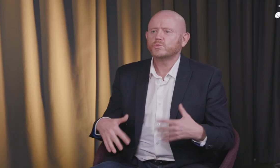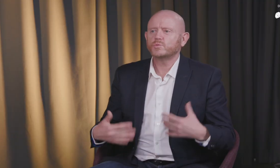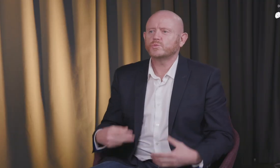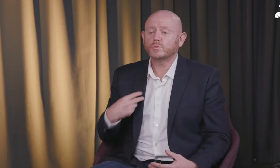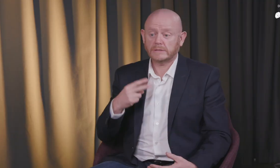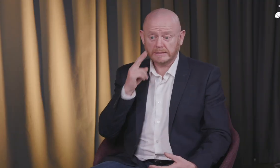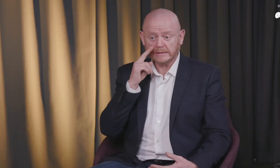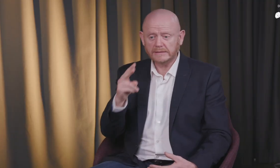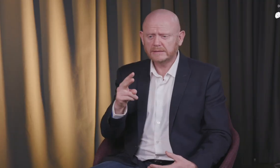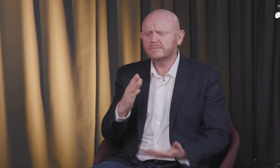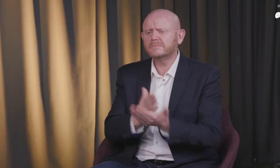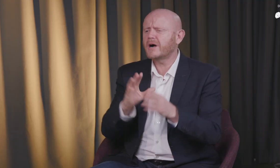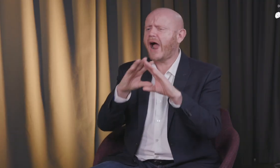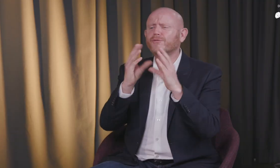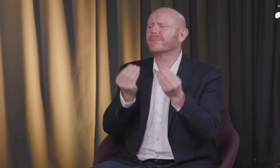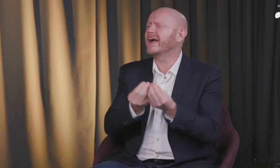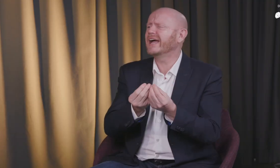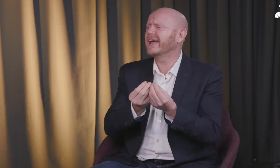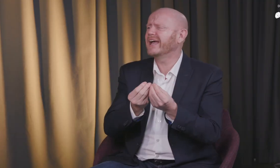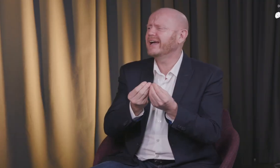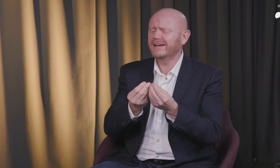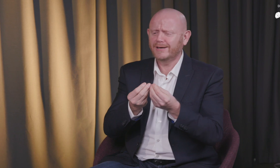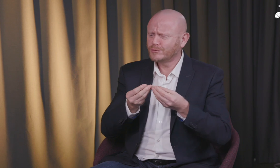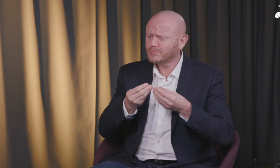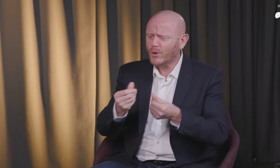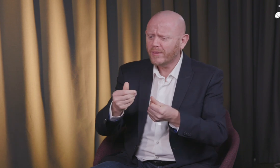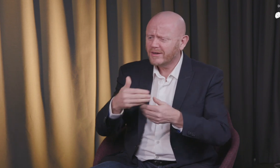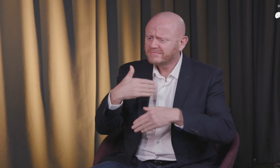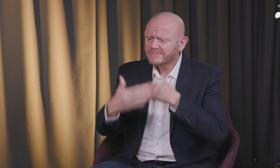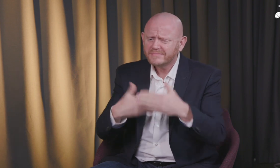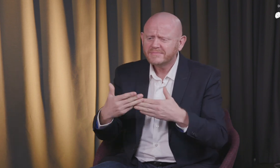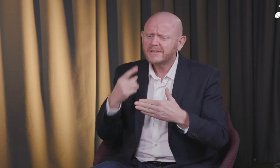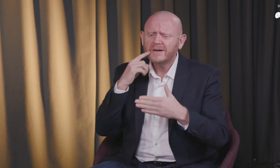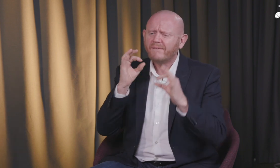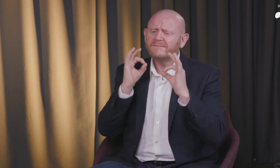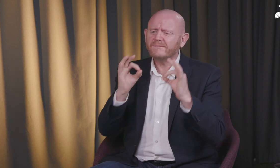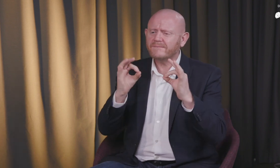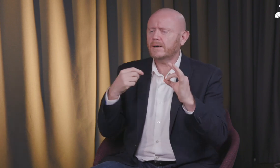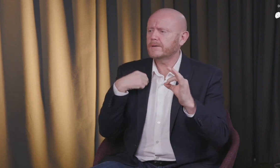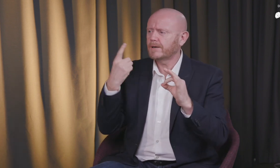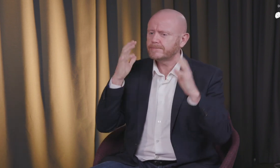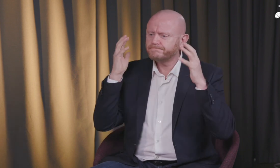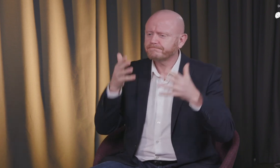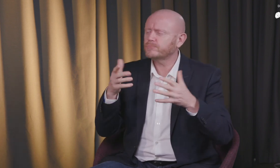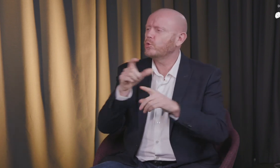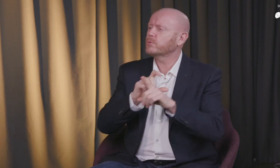Wow, well I’ve seen everything running so smoothly, which is great. There’s just one thing that concerns me,